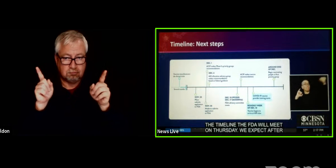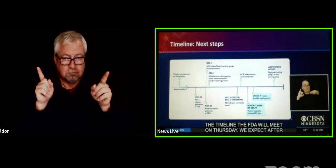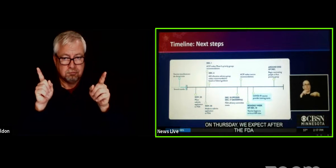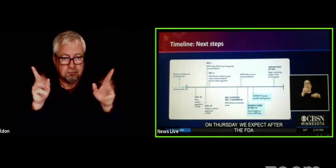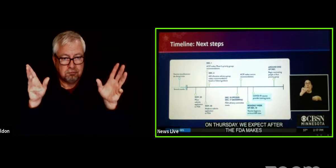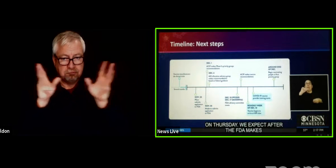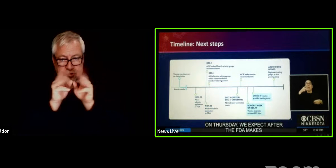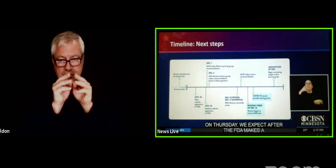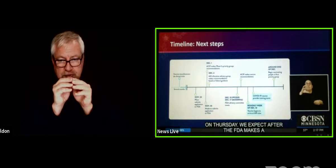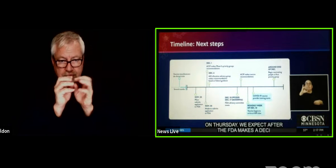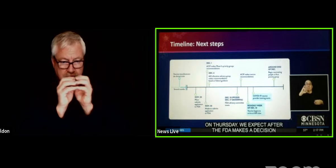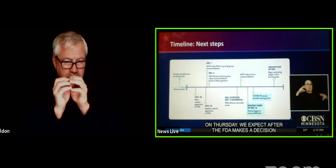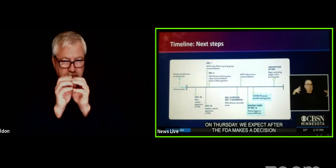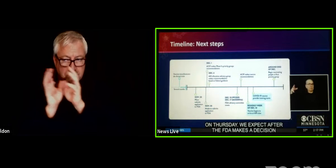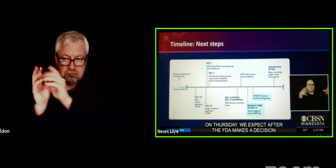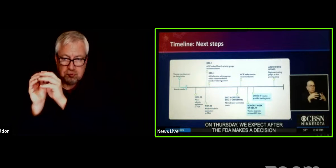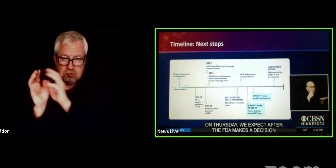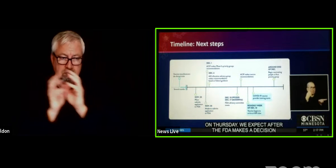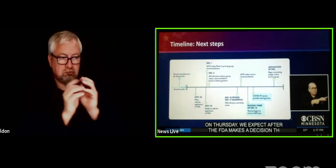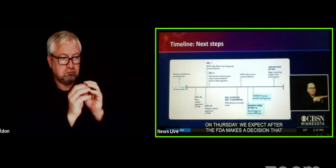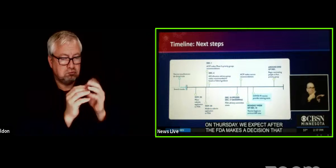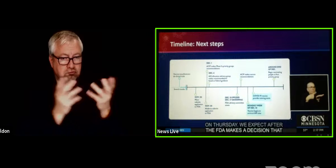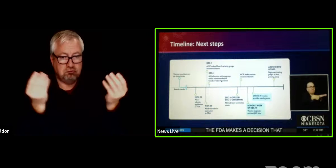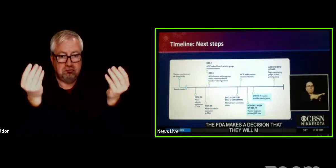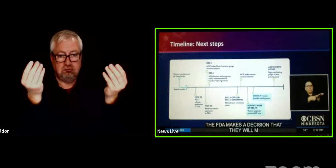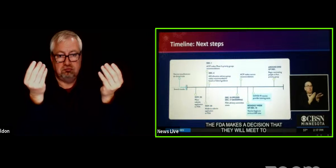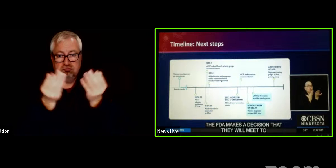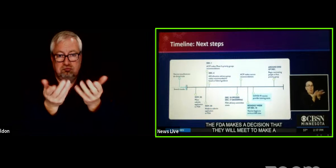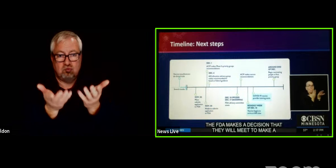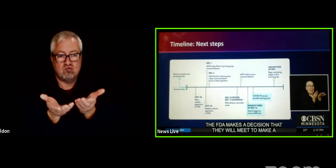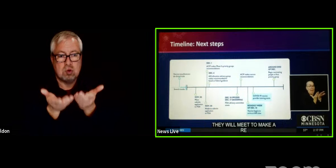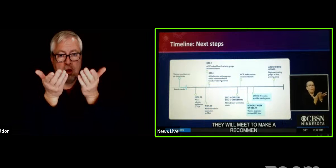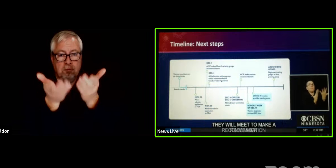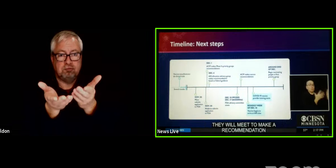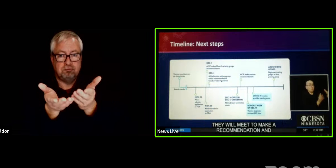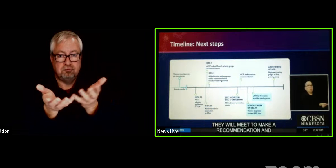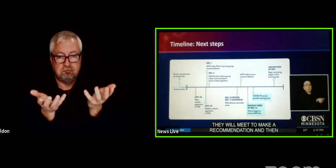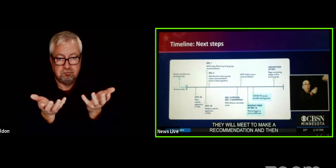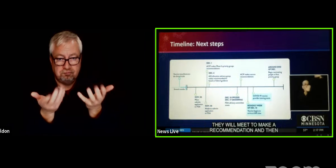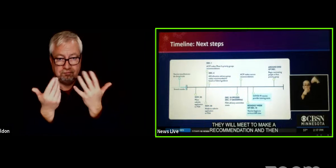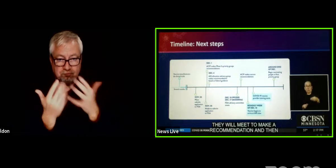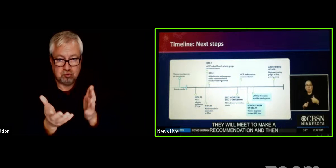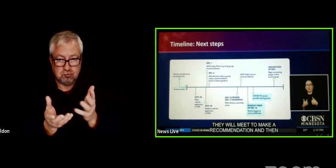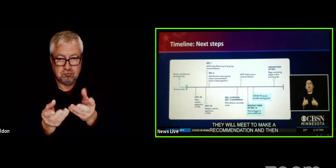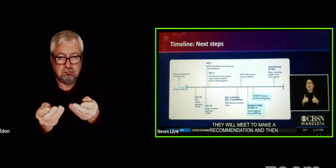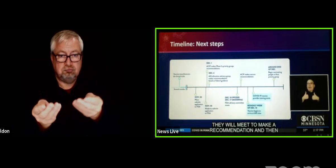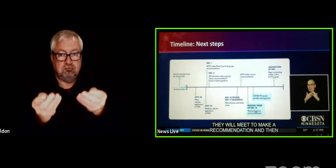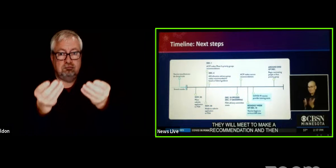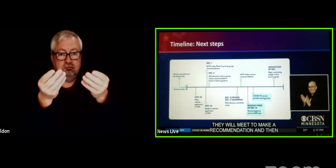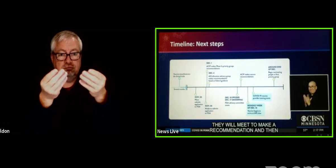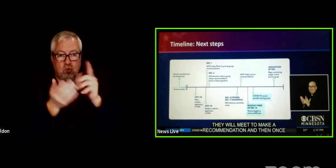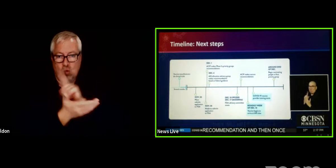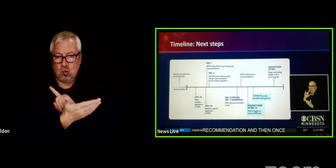THEN ONCE WE HAVE THAT, WE ARE PLANNING FOR ABOUT A WEEK TO MAKE SURE WE'VE GOT ALL THE NECESSARY